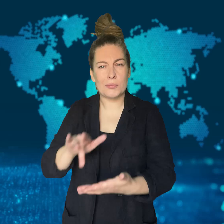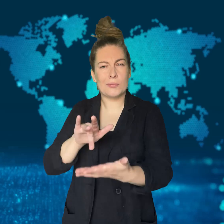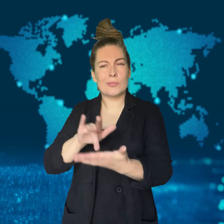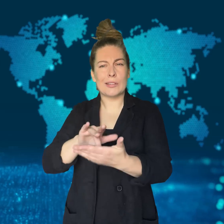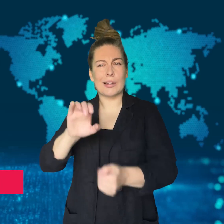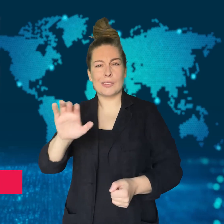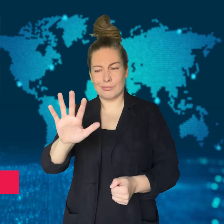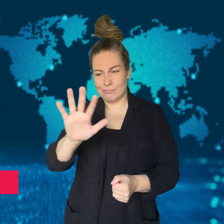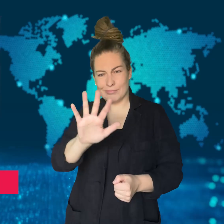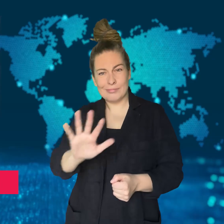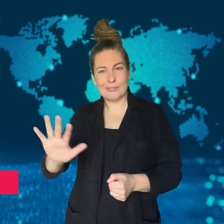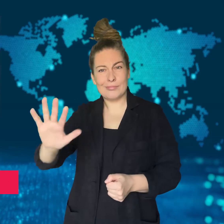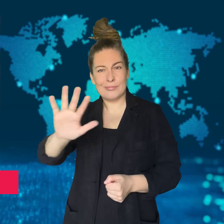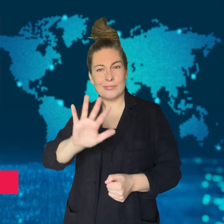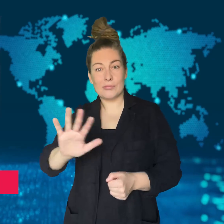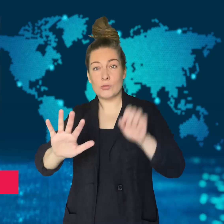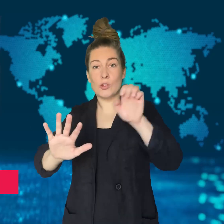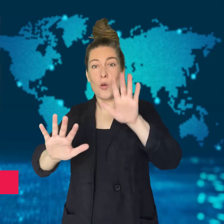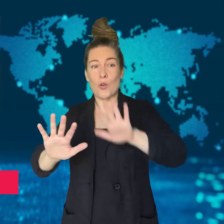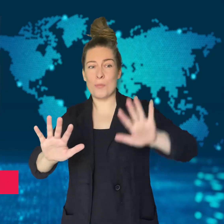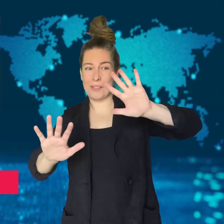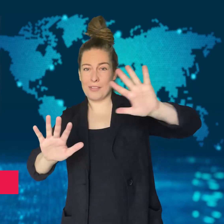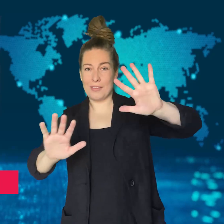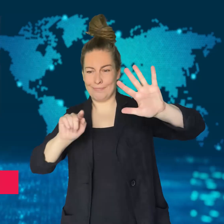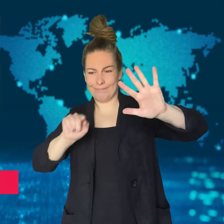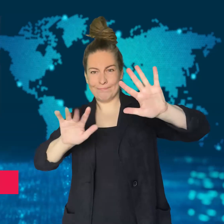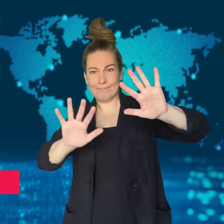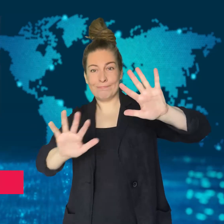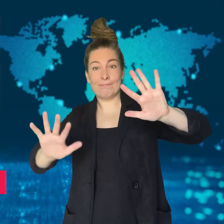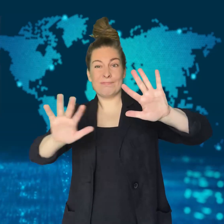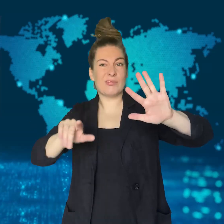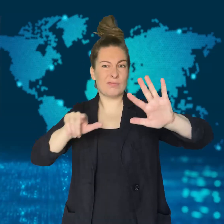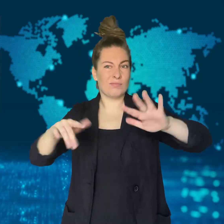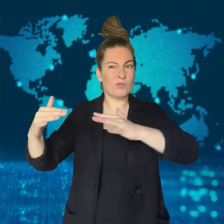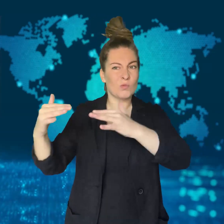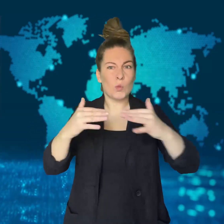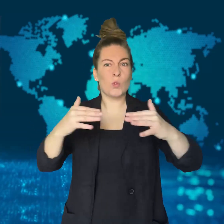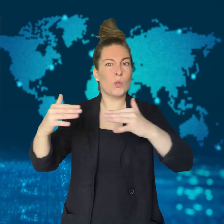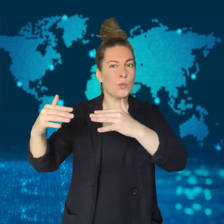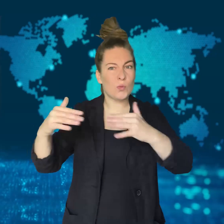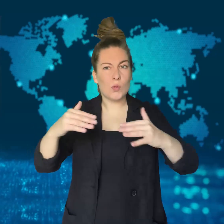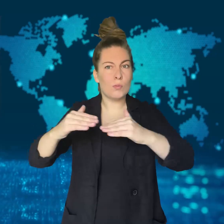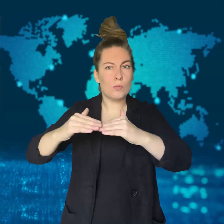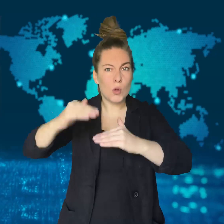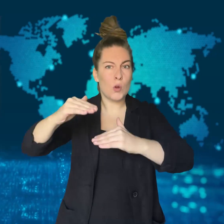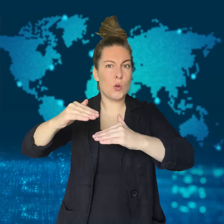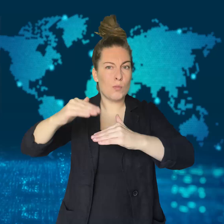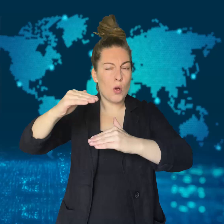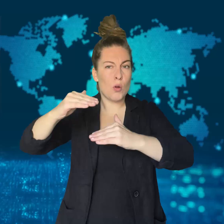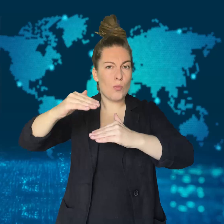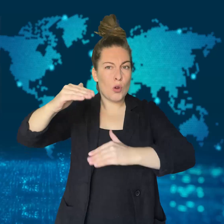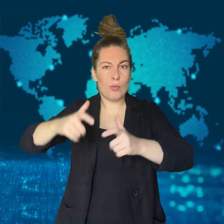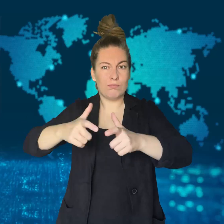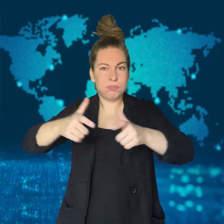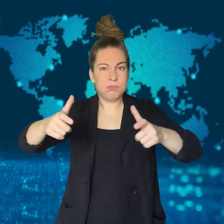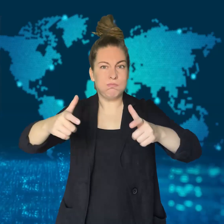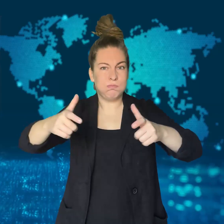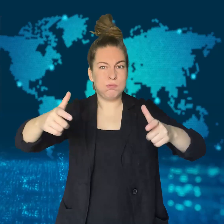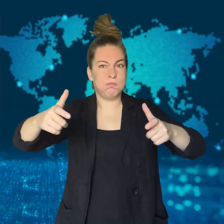[MONIKA]: The war in the Middle East continues - and grows in area.